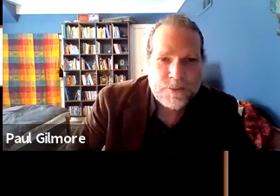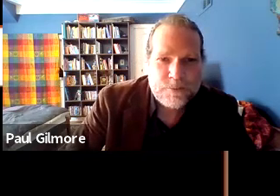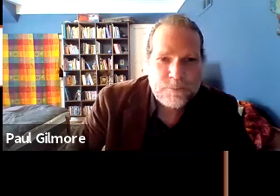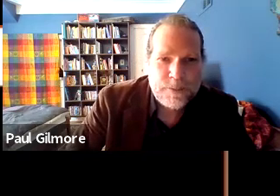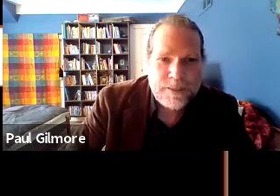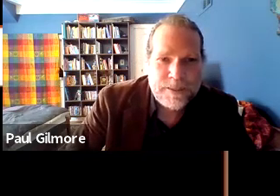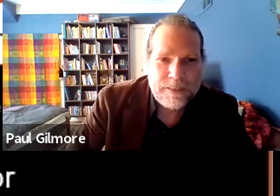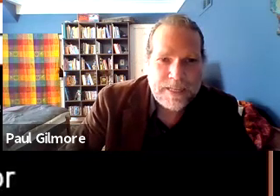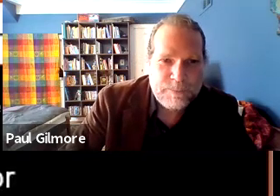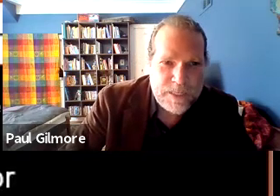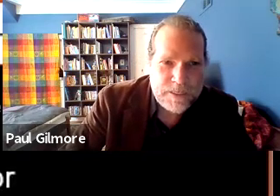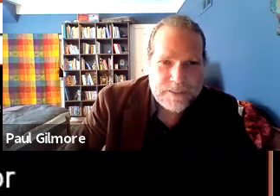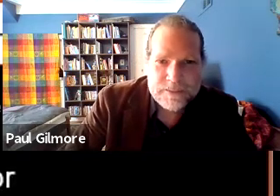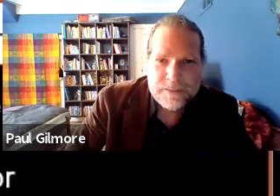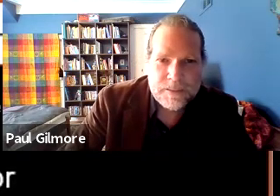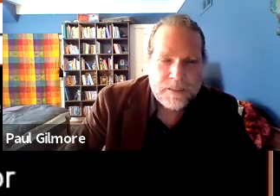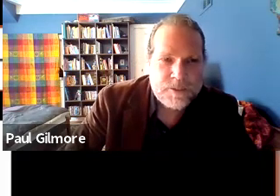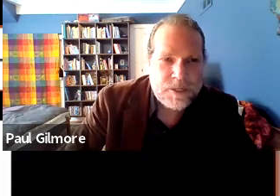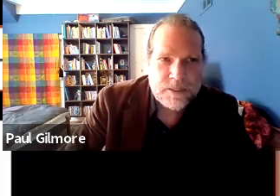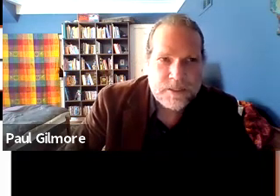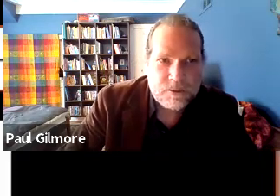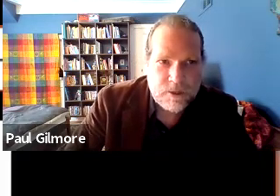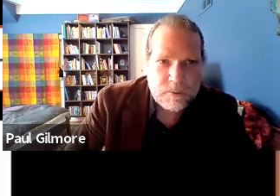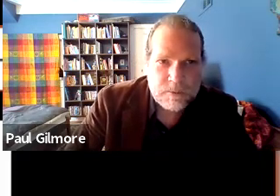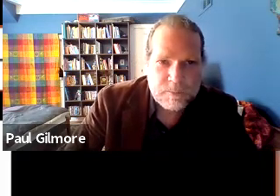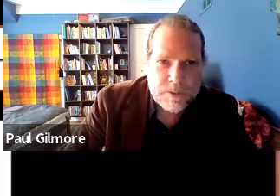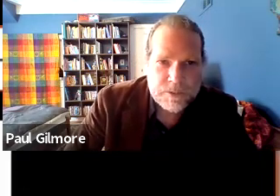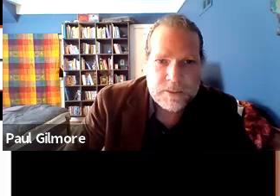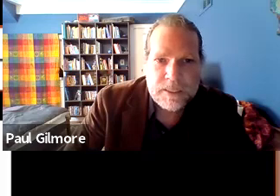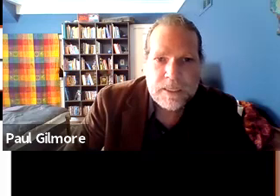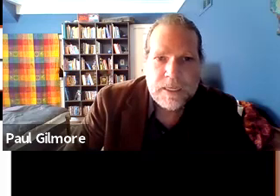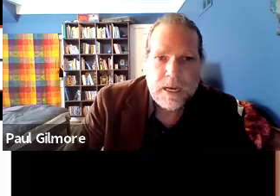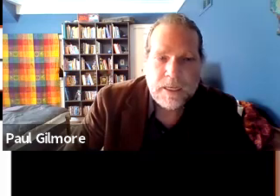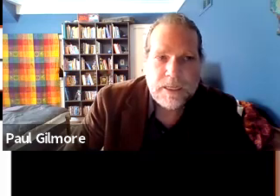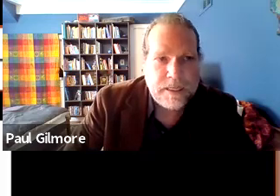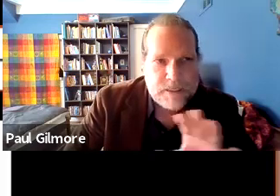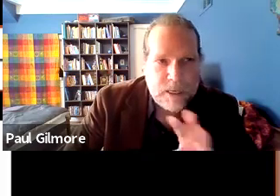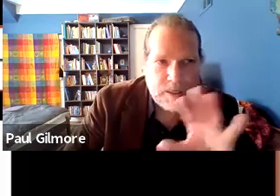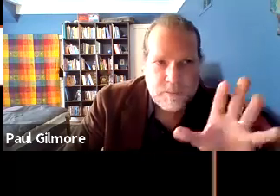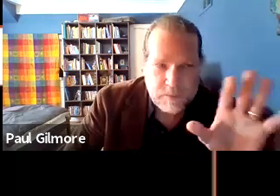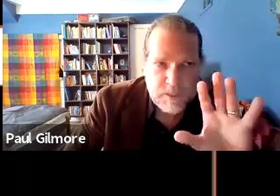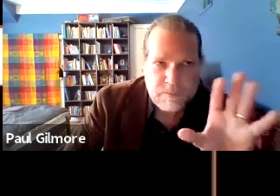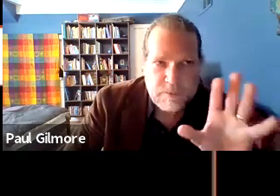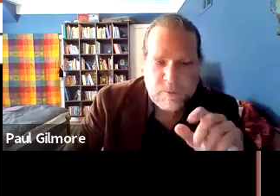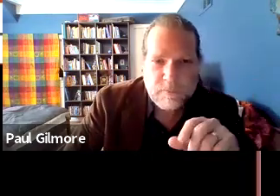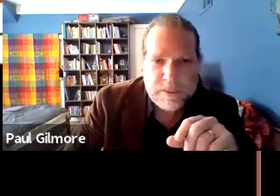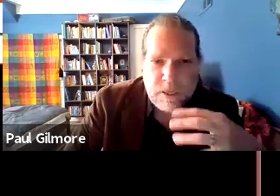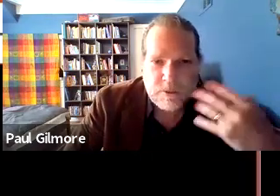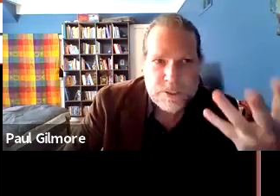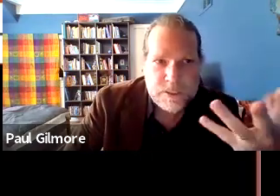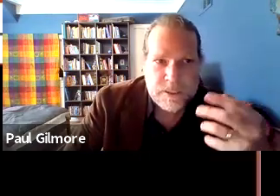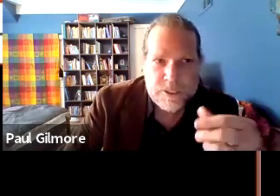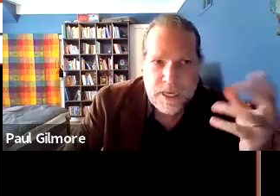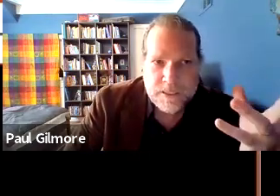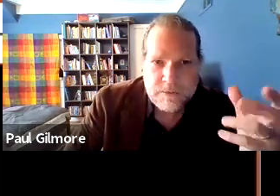So that's me, just an incredible person. And as some of you probably know, she, she died